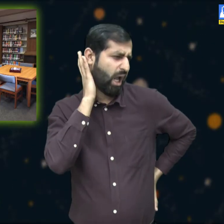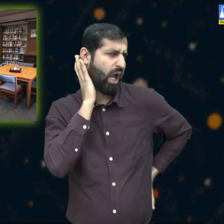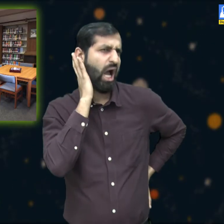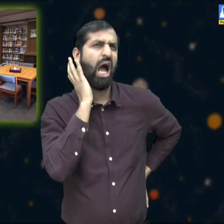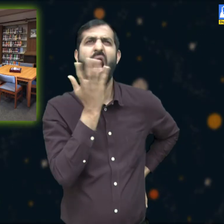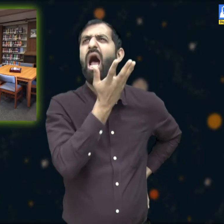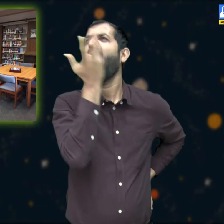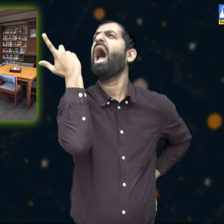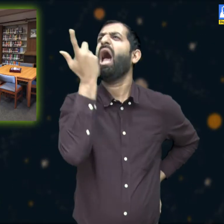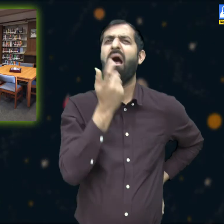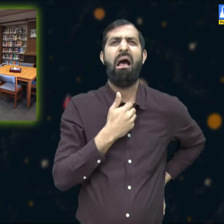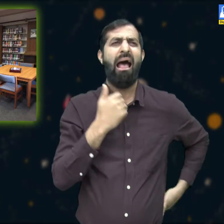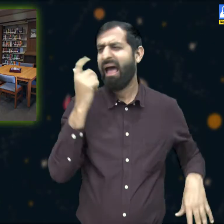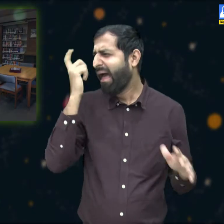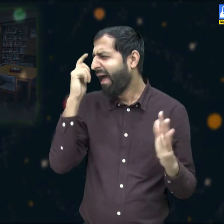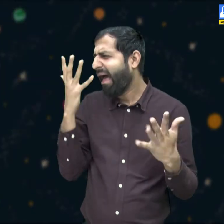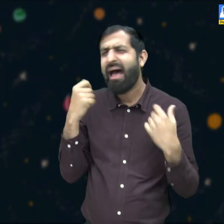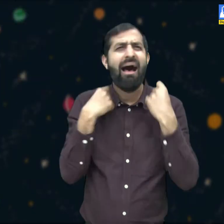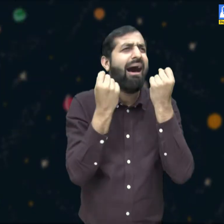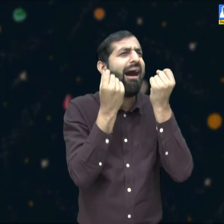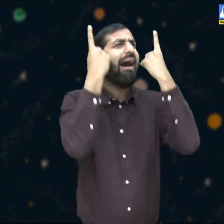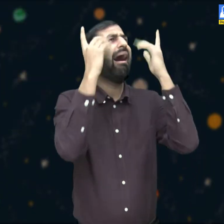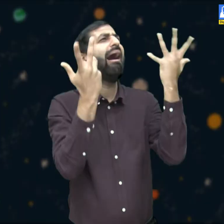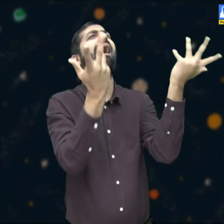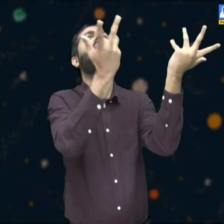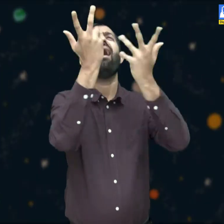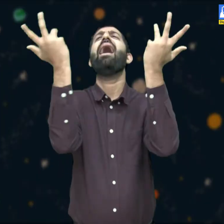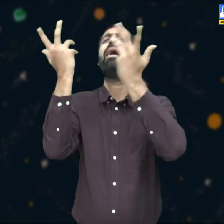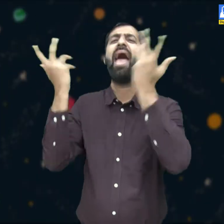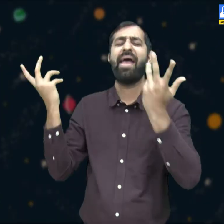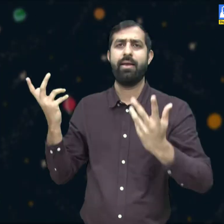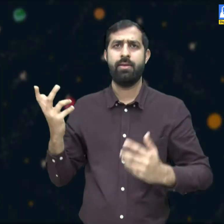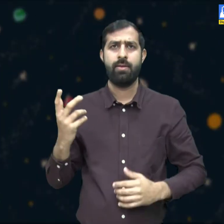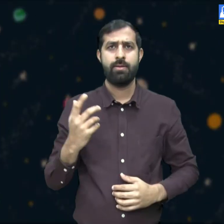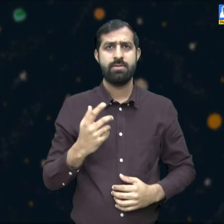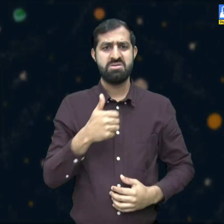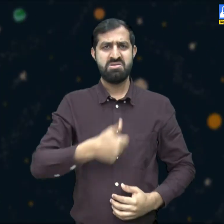They were very confused and did not understand what that place was.